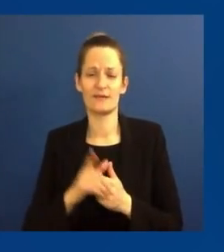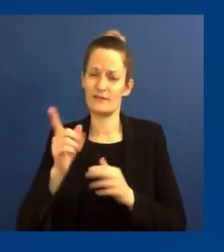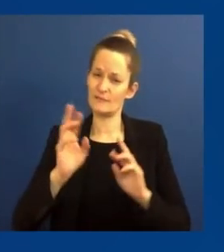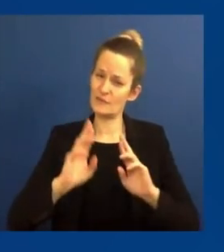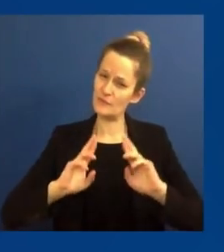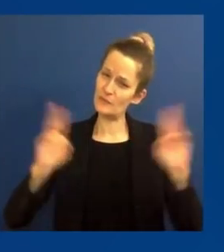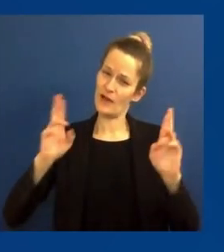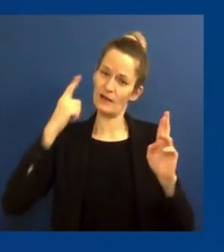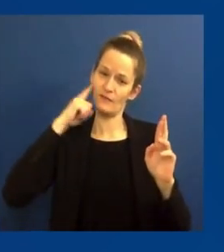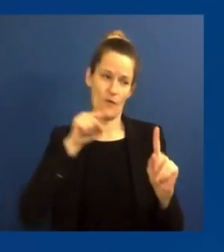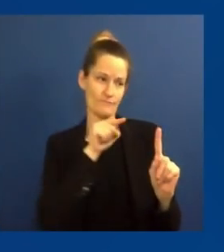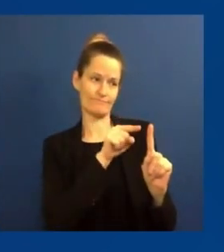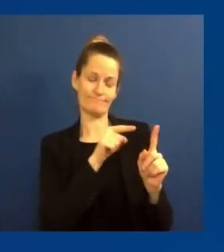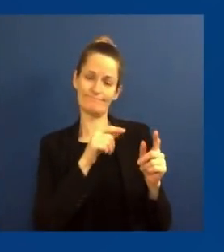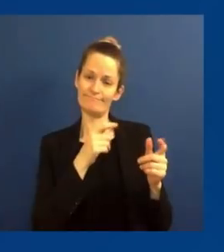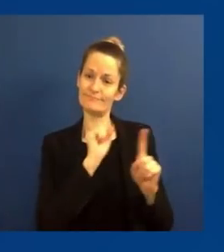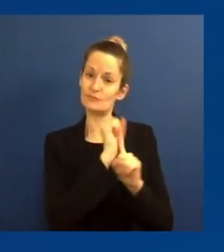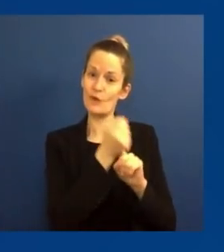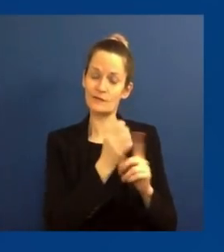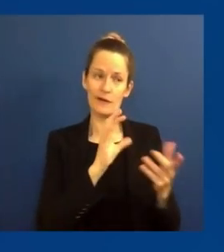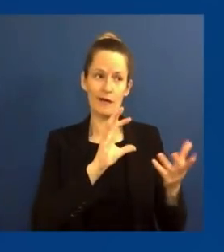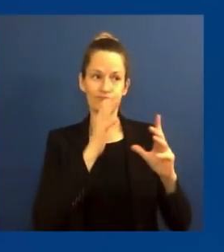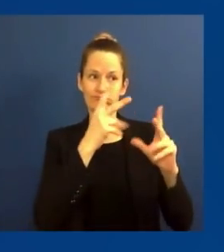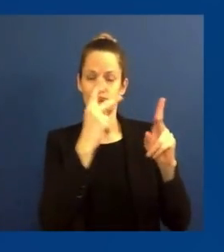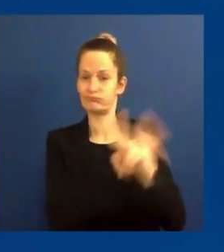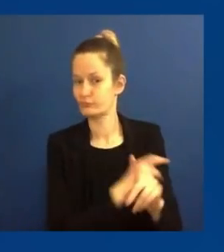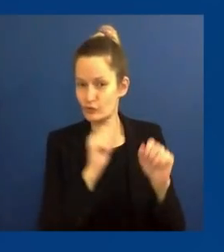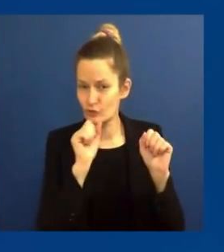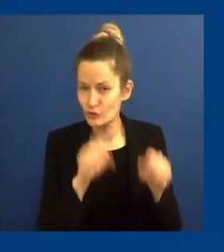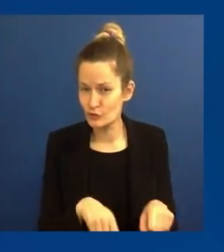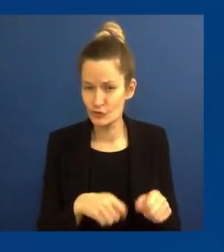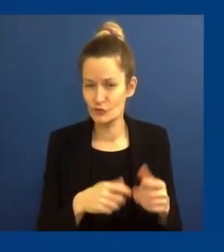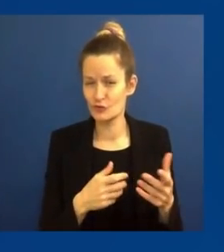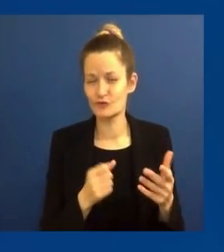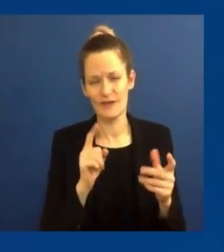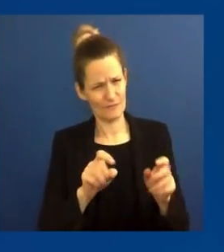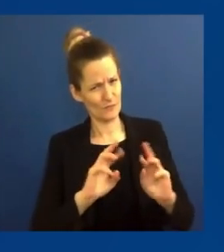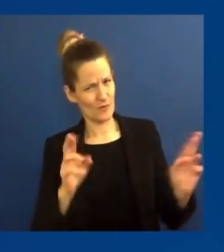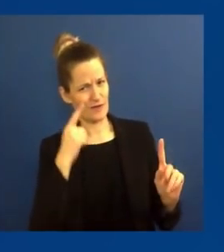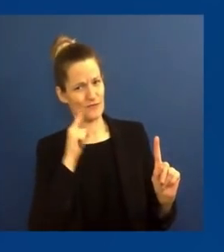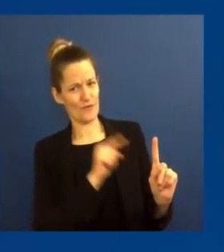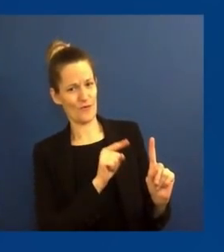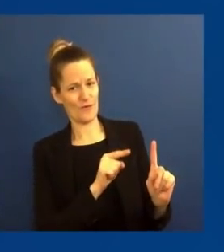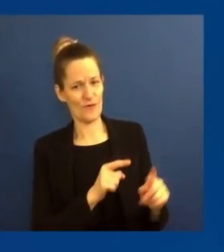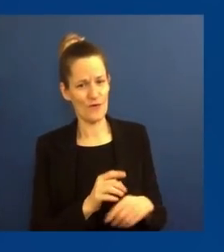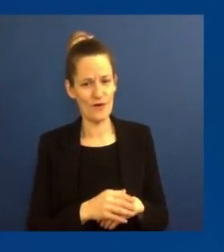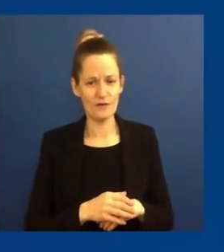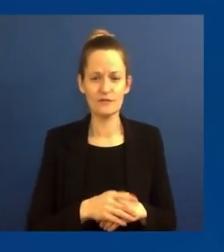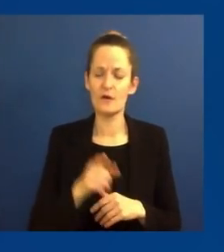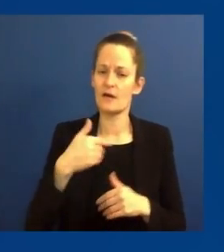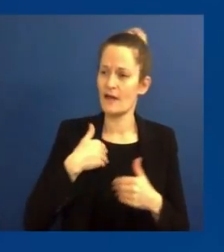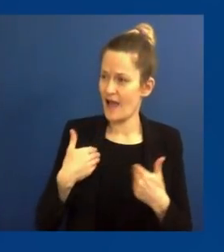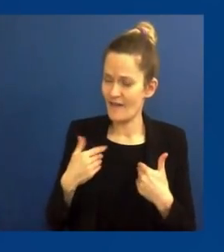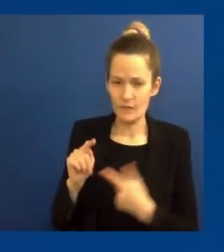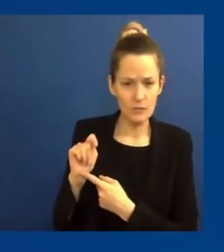Mr. Zients: Yeah, the thing I would add here is that we have the tools, we have the vaccines, we have the therapeutics, we have the ability,